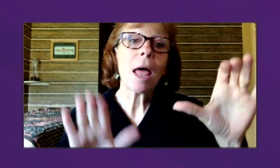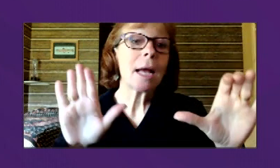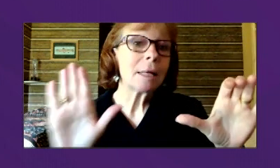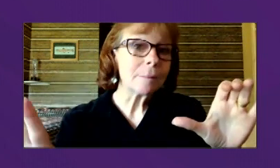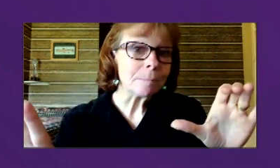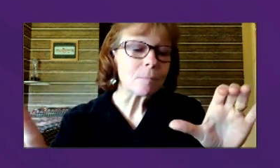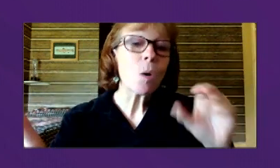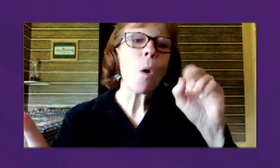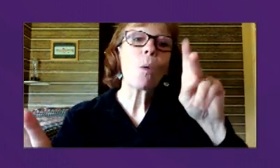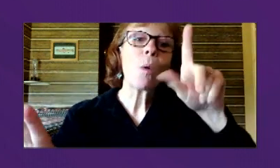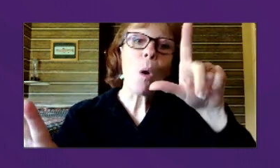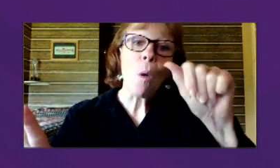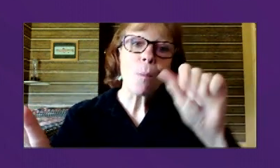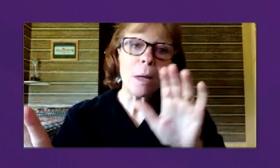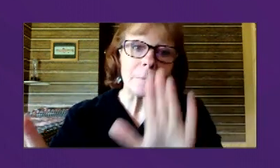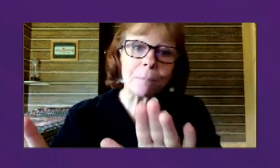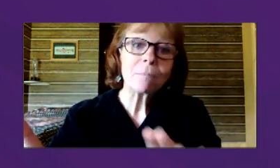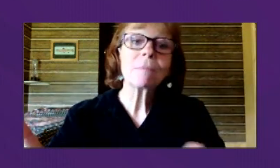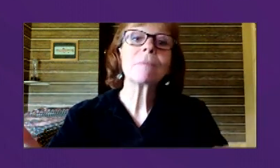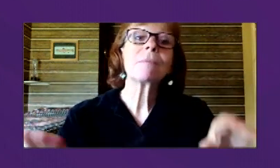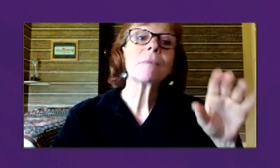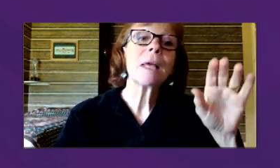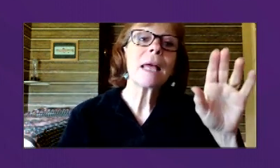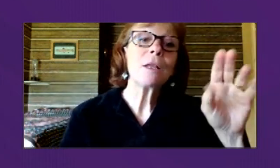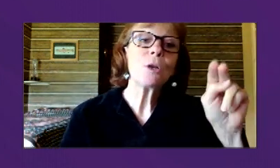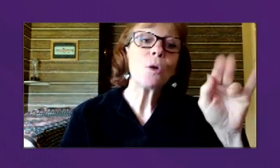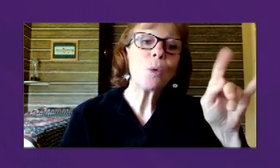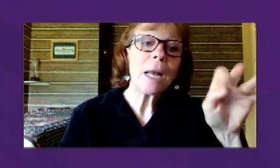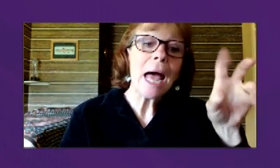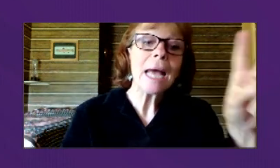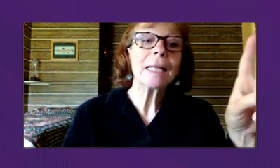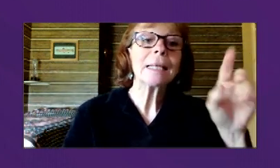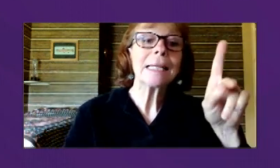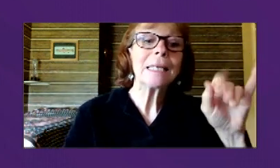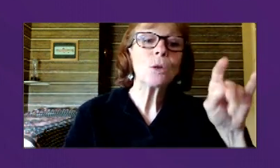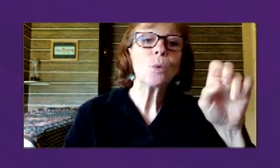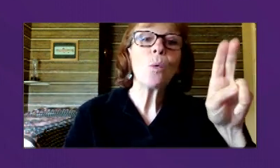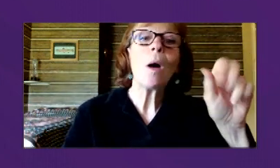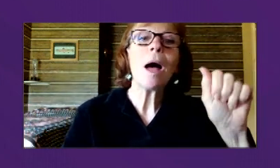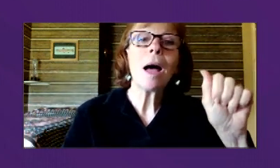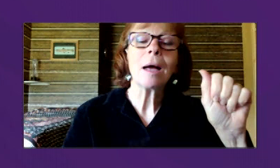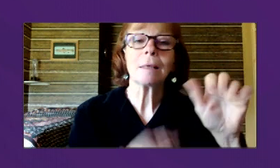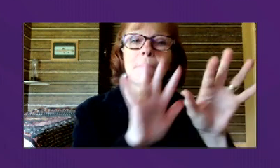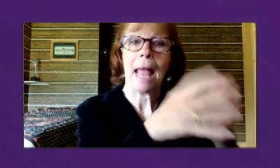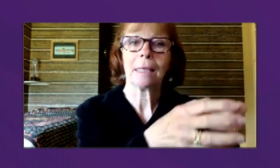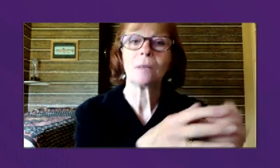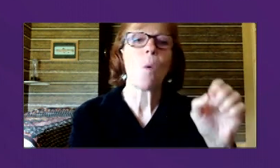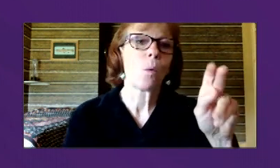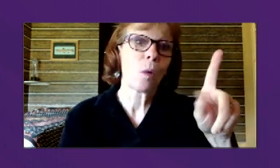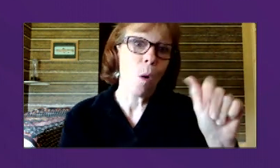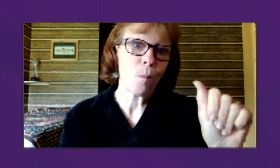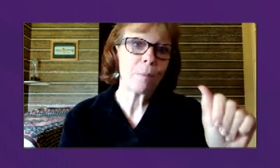and the United Keetoowah Band in Oklahoma. And each of these nations' seals can be seen here.